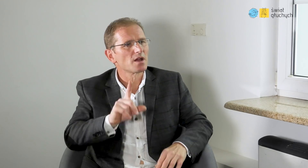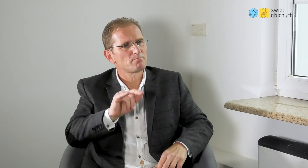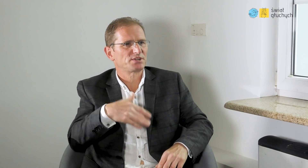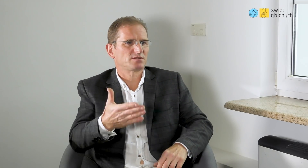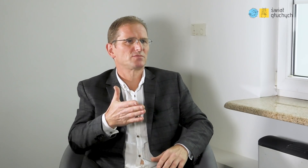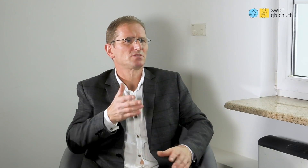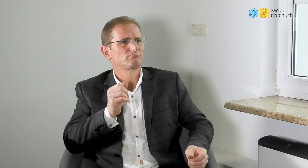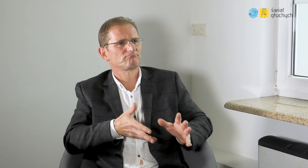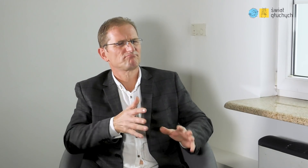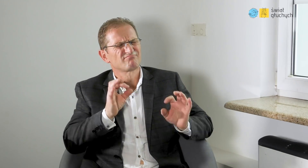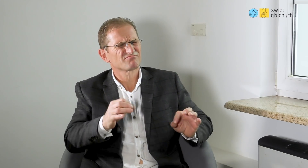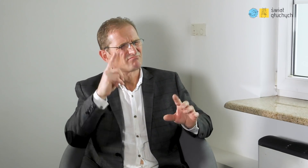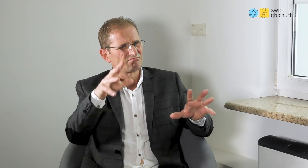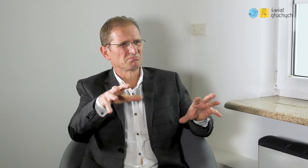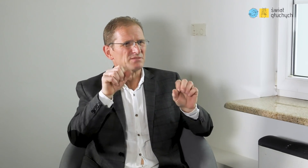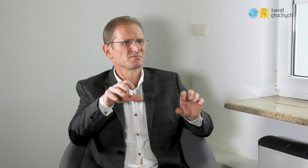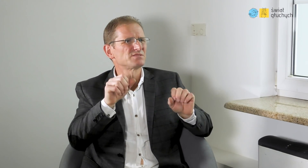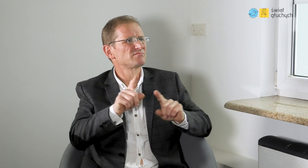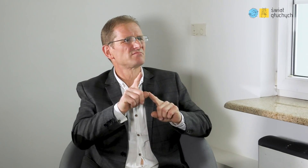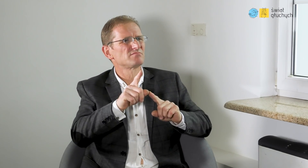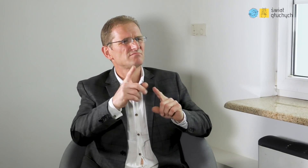I only use Polish sign language (PJM).